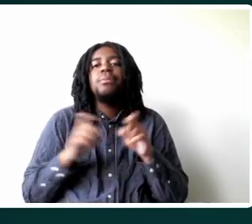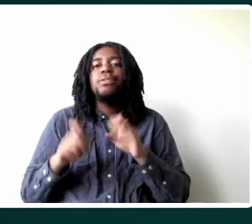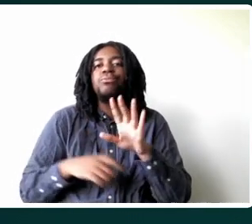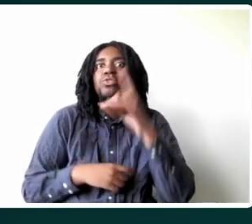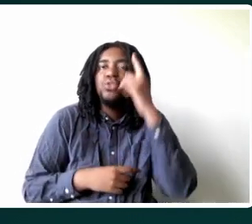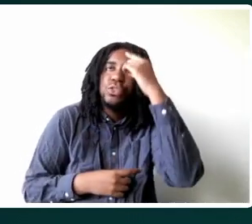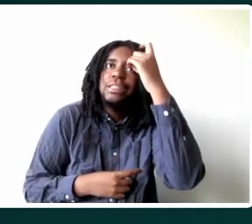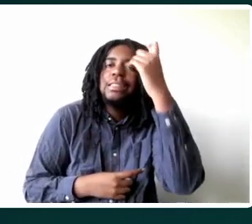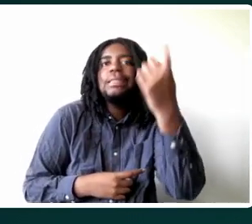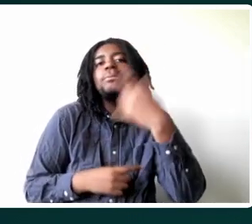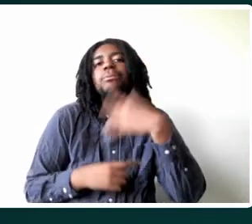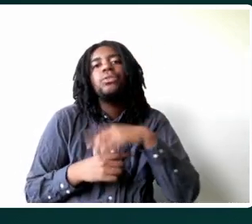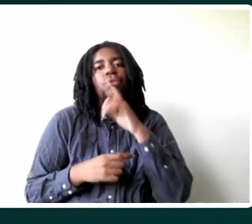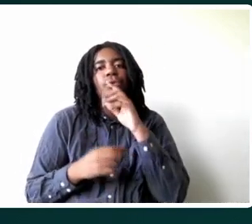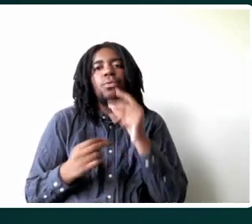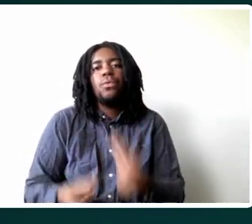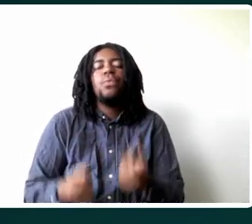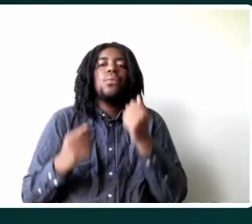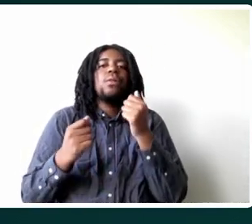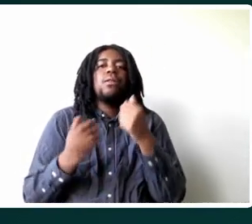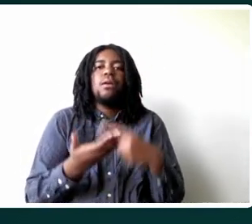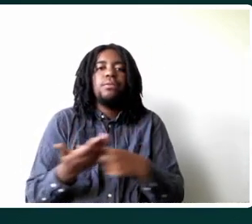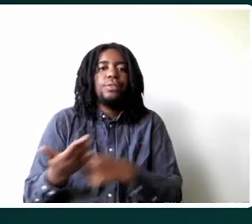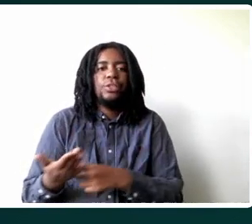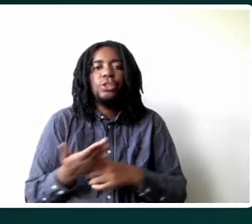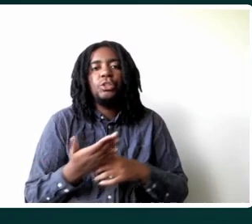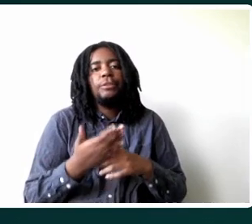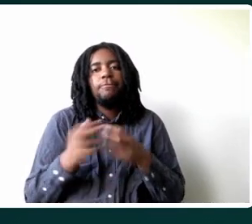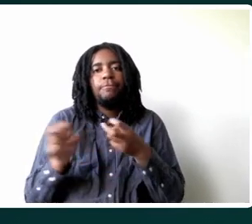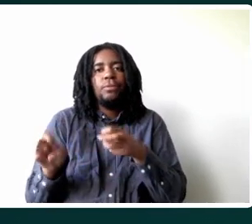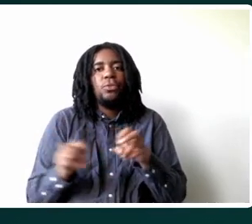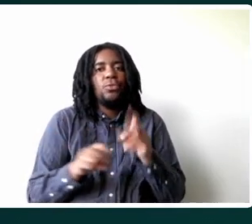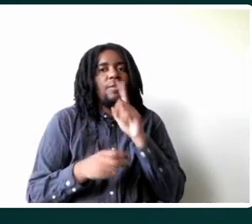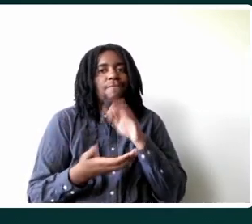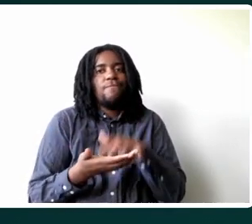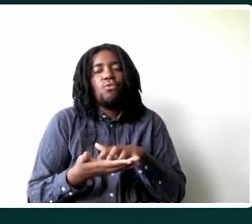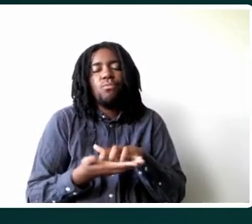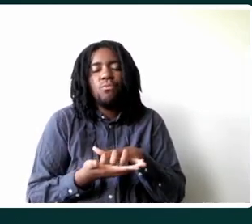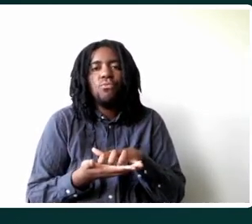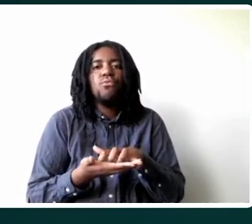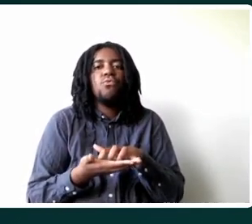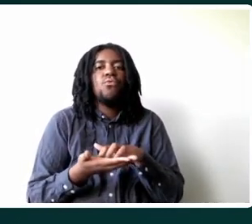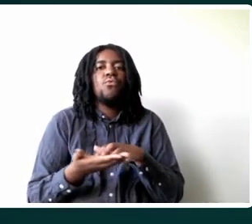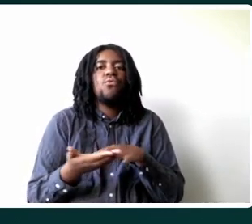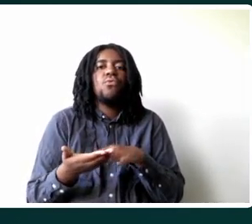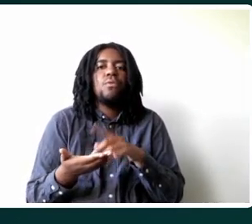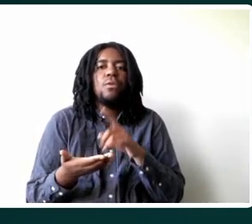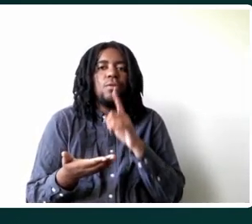quickly, the conversation turned into really vulnerable, and really beautiful sharing. So,